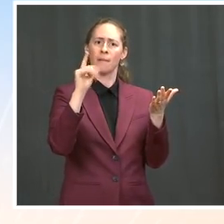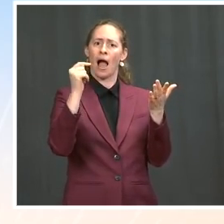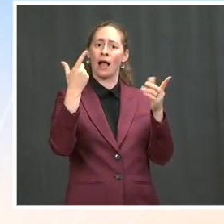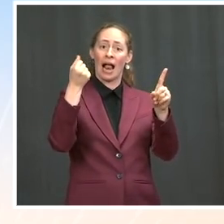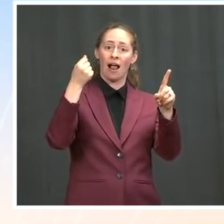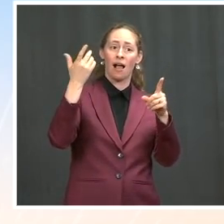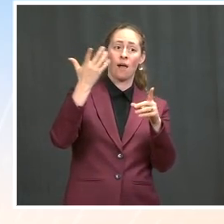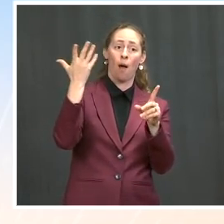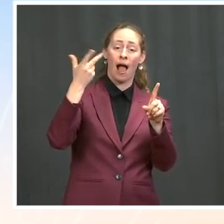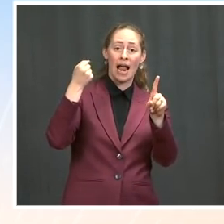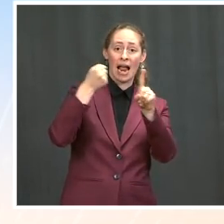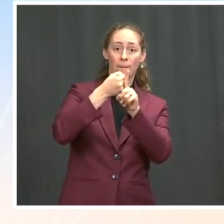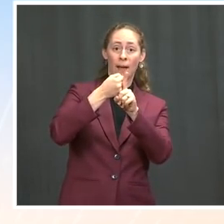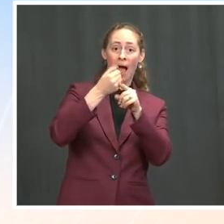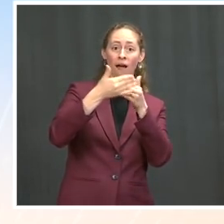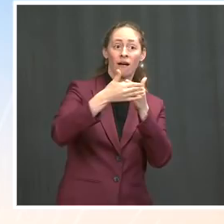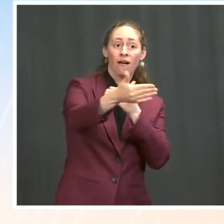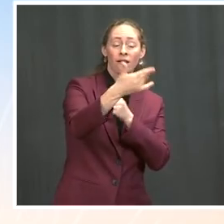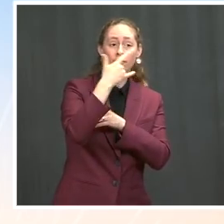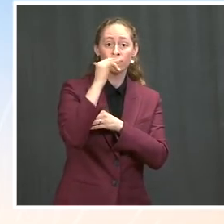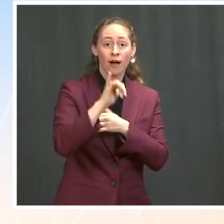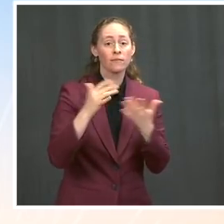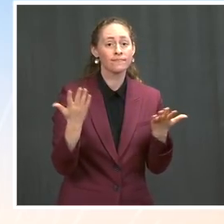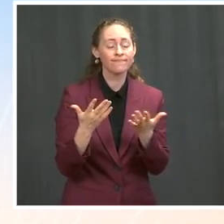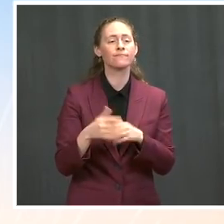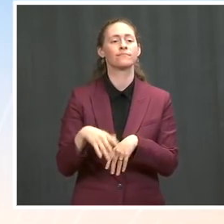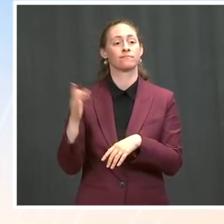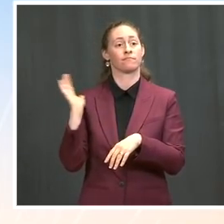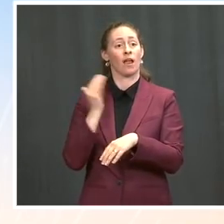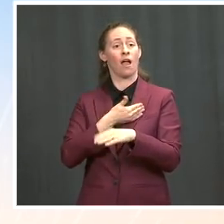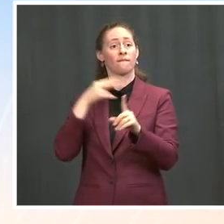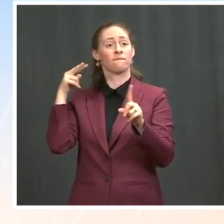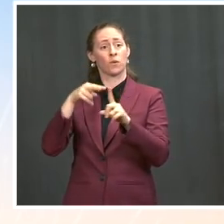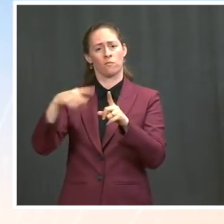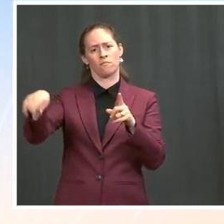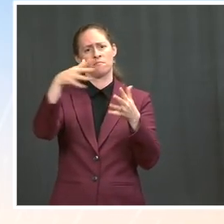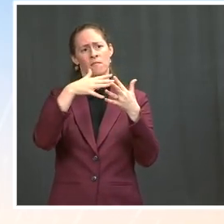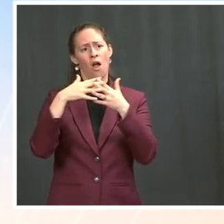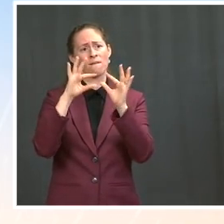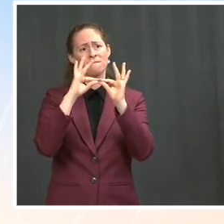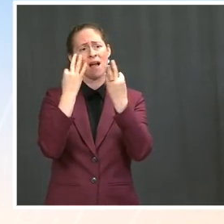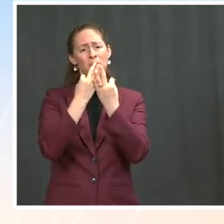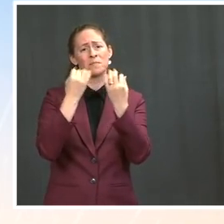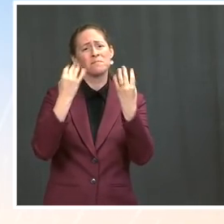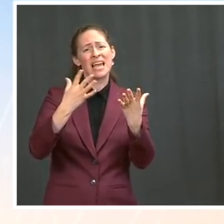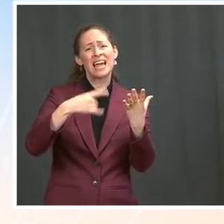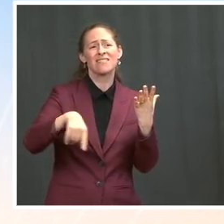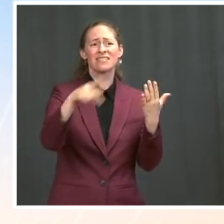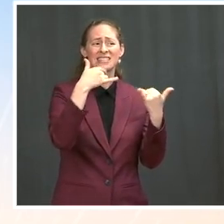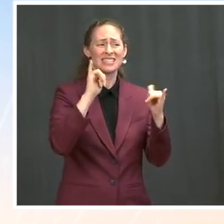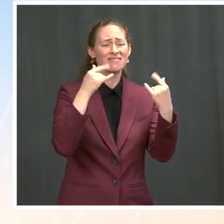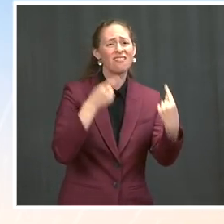Our view is that American families -- there are still millions of people out of work. They still need a little bit of extra assistance.